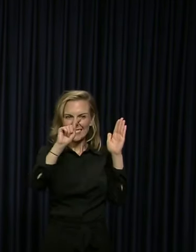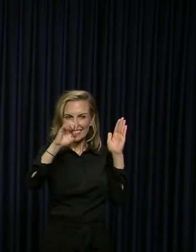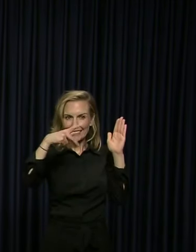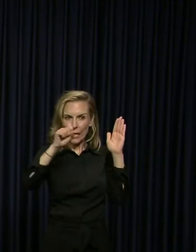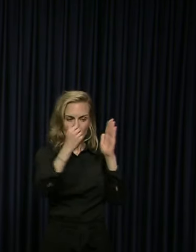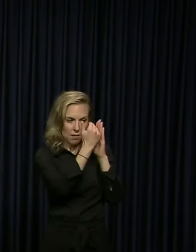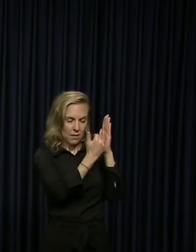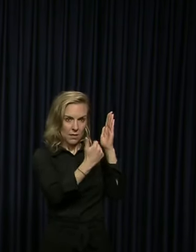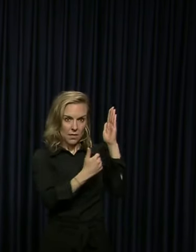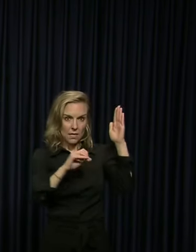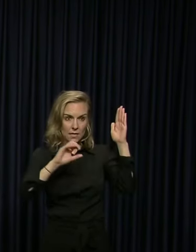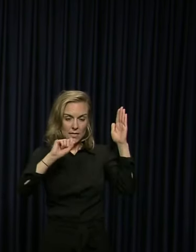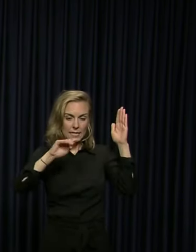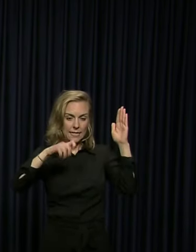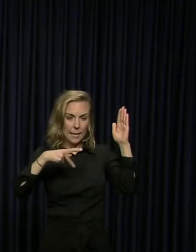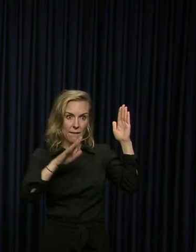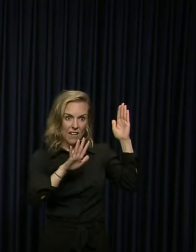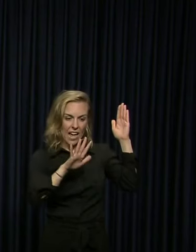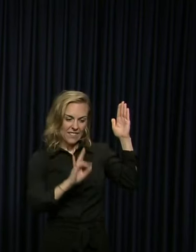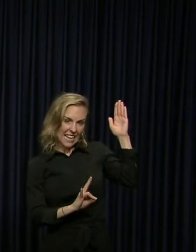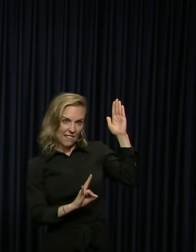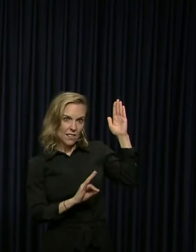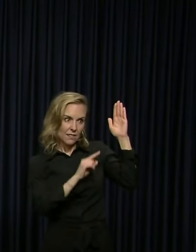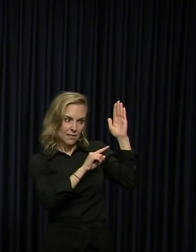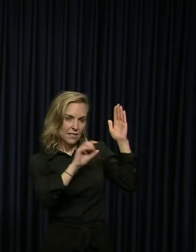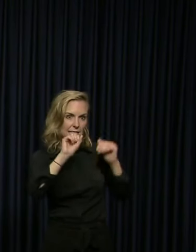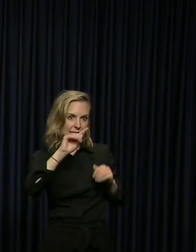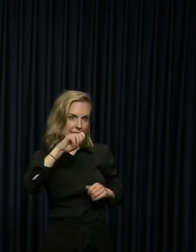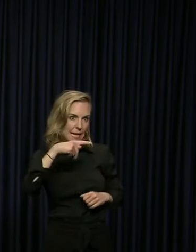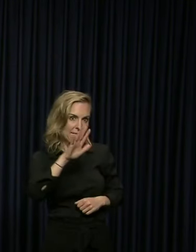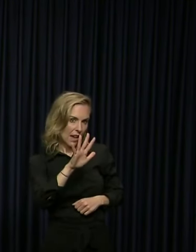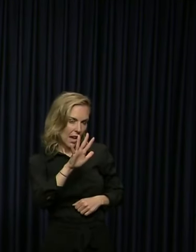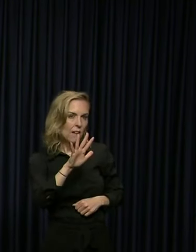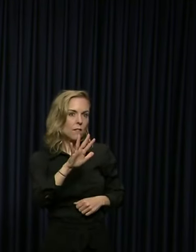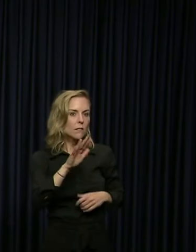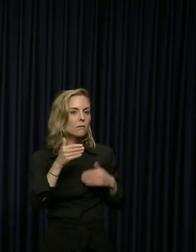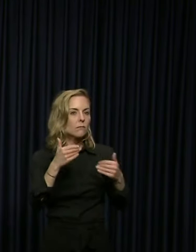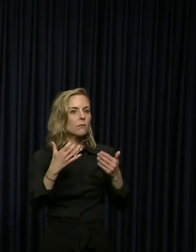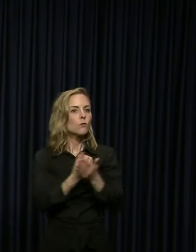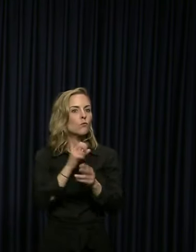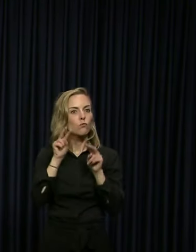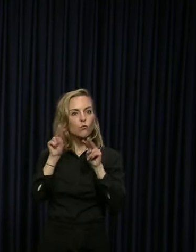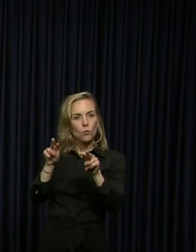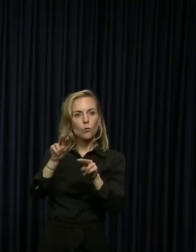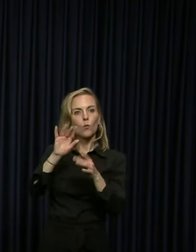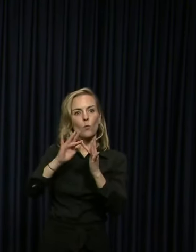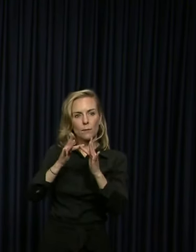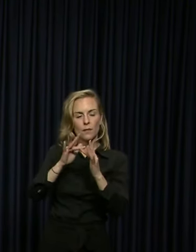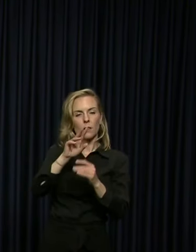THE BUTTON THAT SAYS "ASSIST" AND IT WILL GET YOU TO SOMEBODY